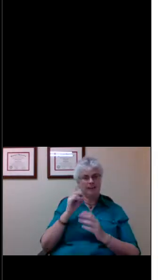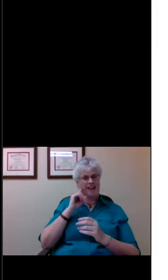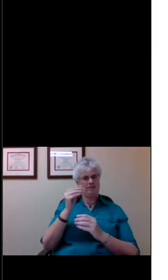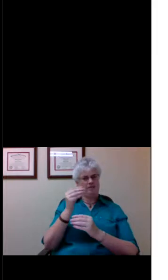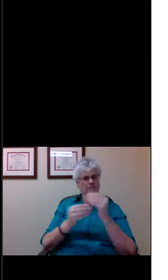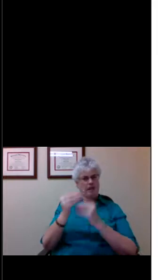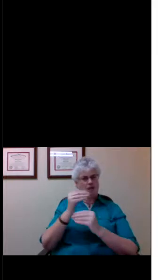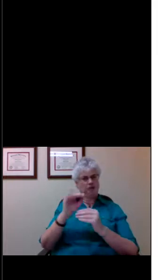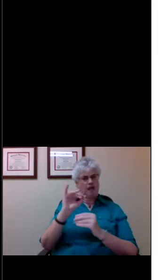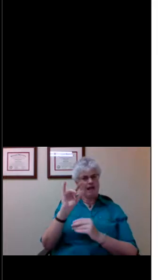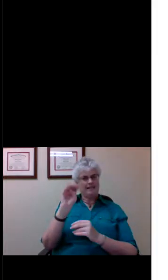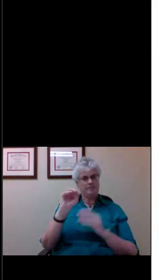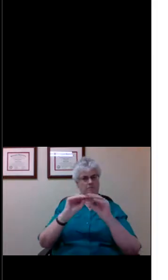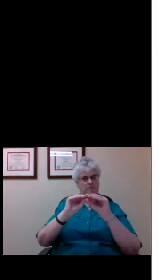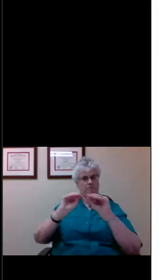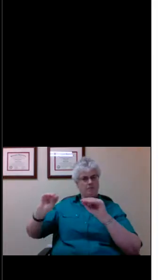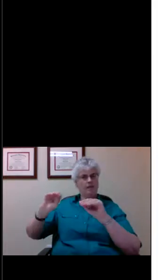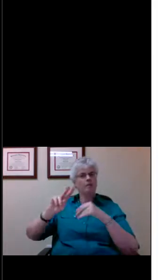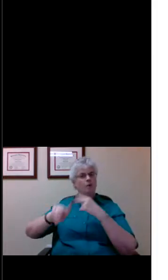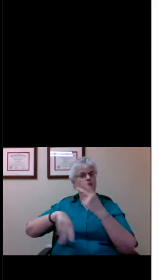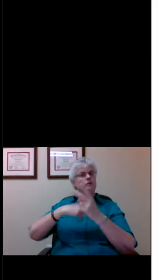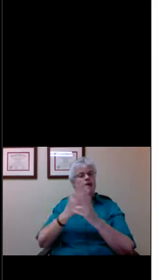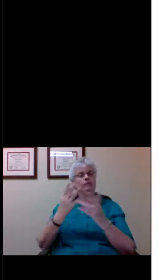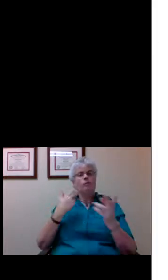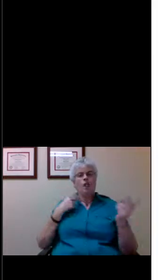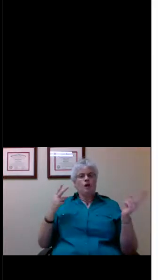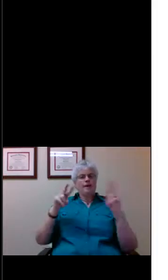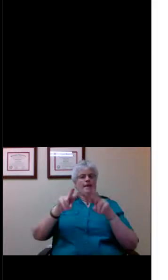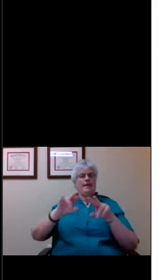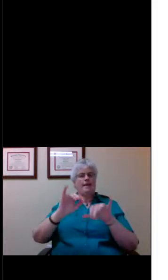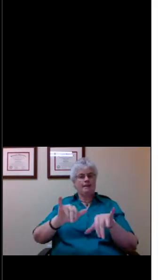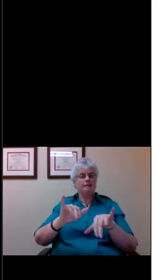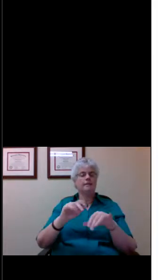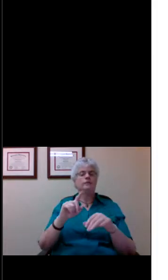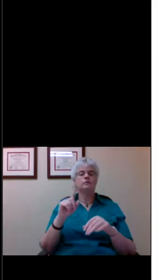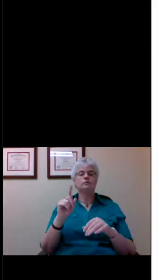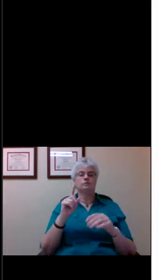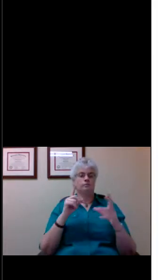to bring in interpreters. You can budget- you can line-item those particular